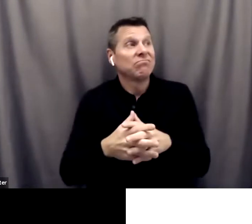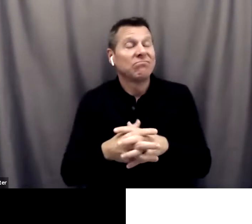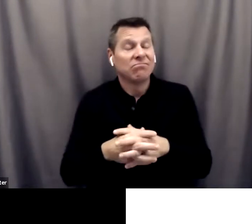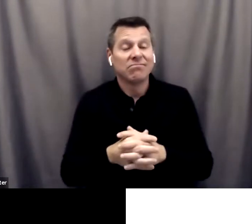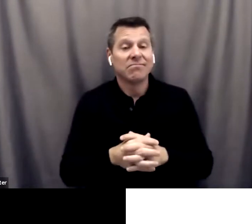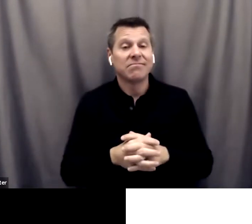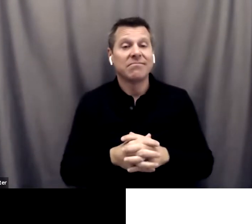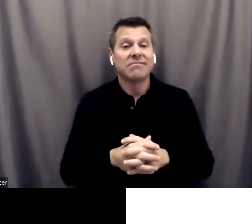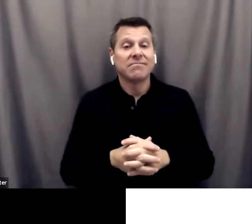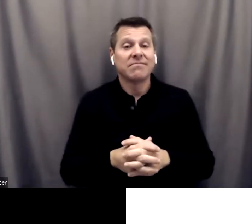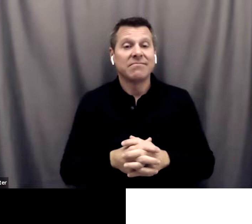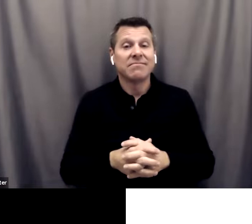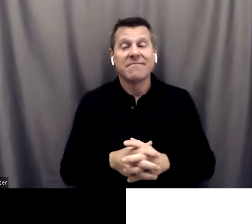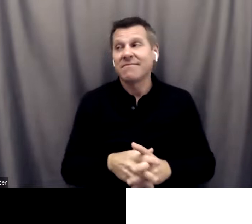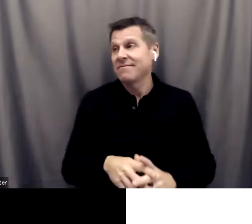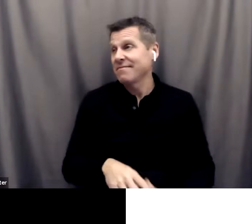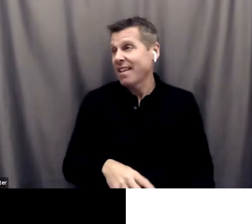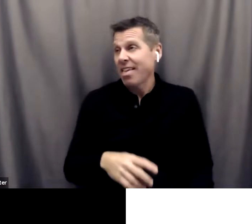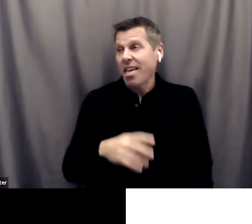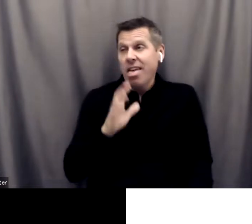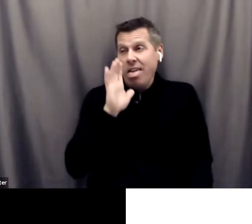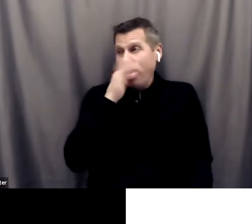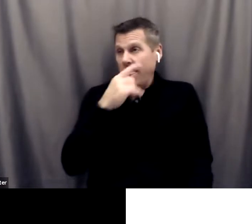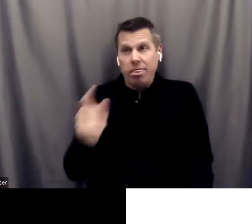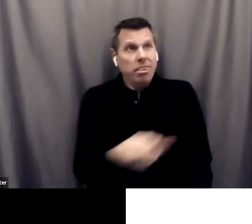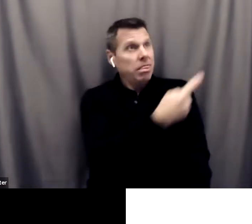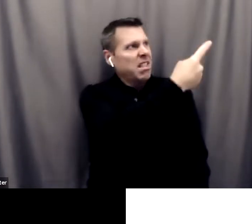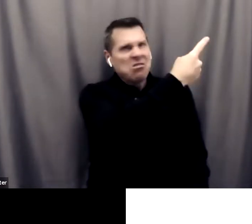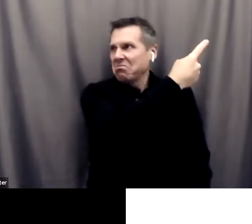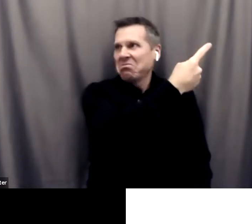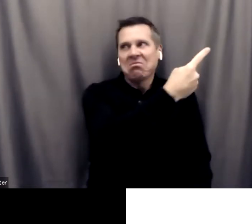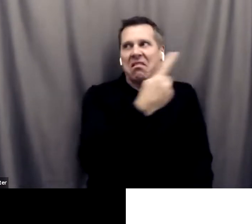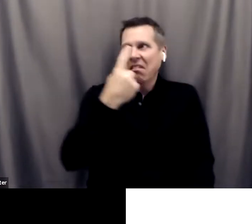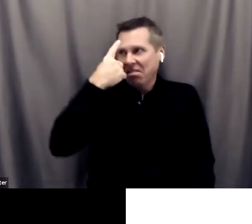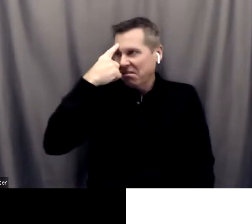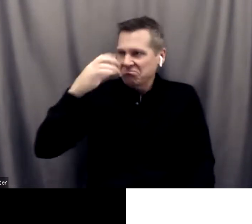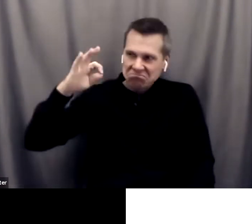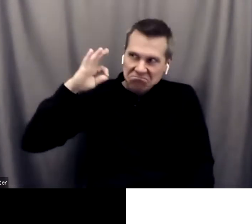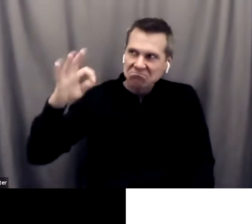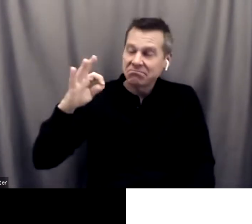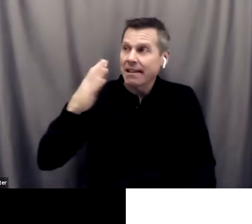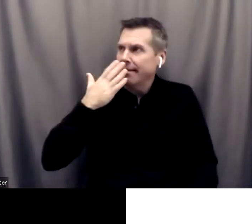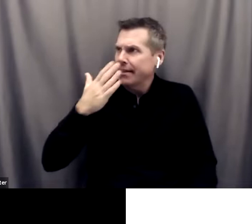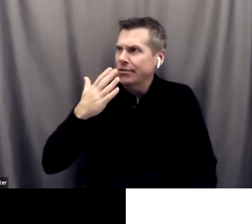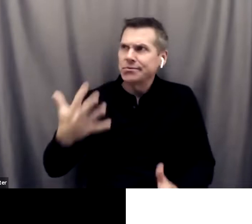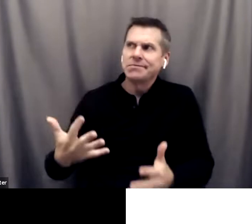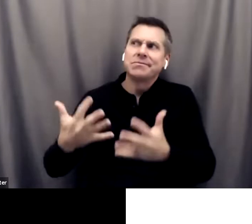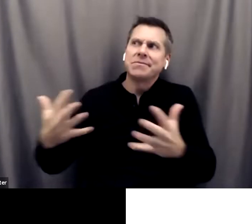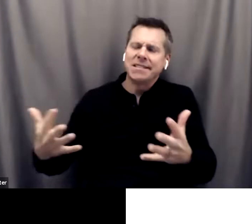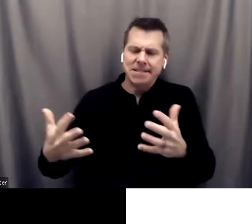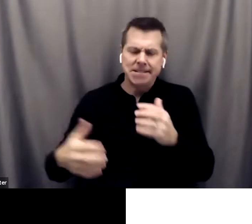I don't think that's out of left field at all. That's a fantastic suggestion. Thank you very much for that, I would say we, we have